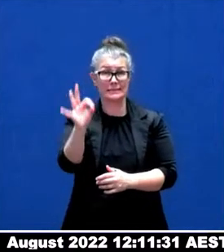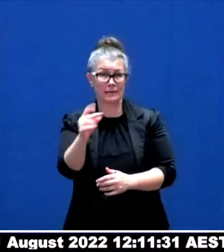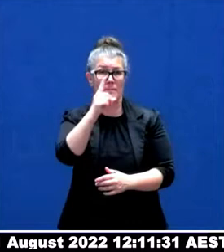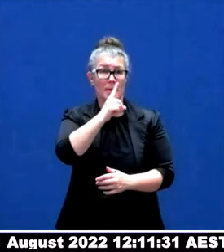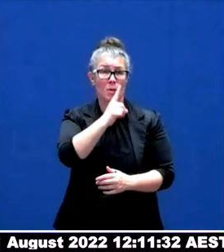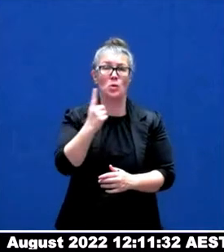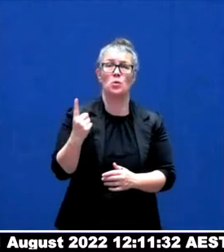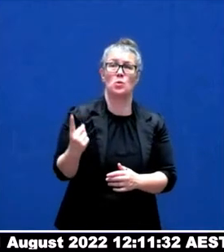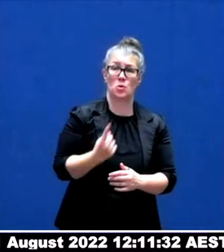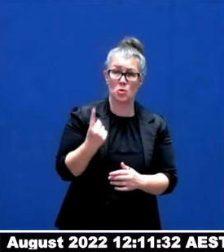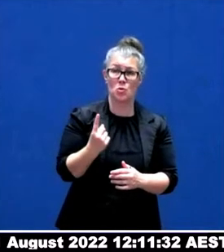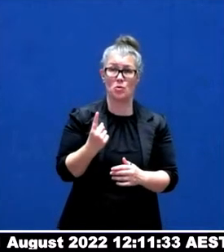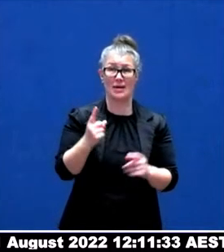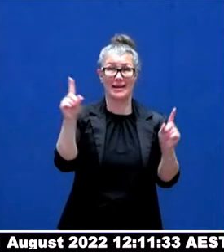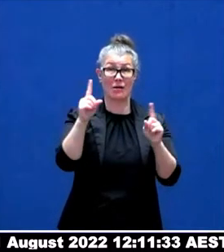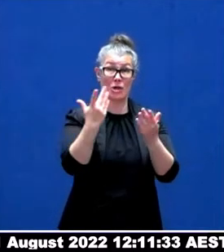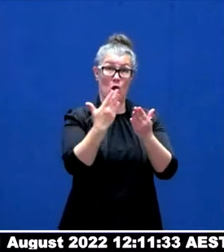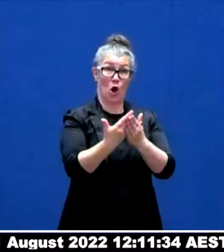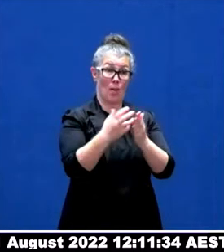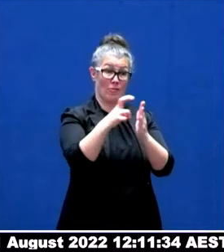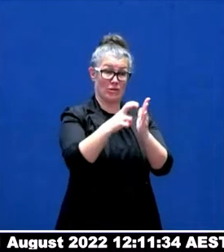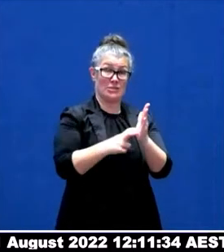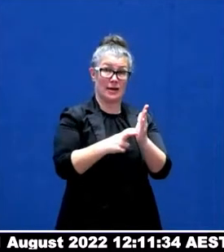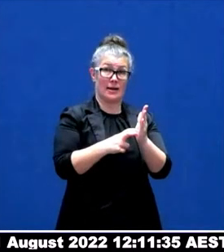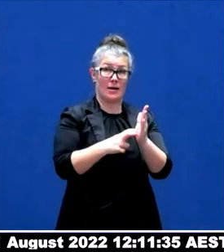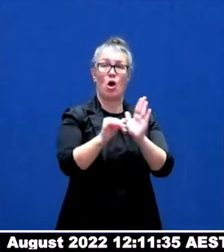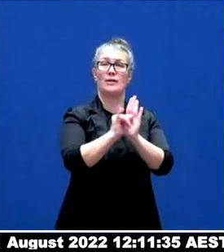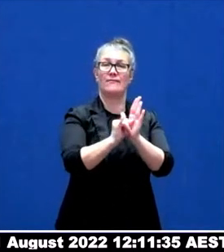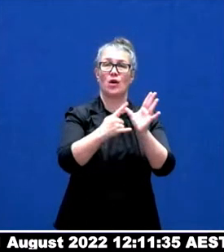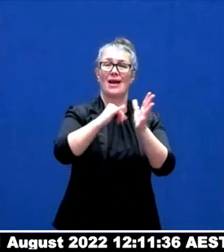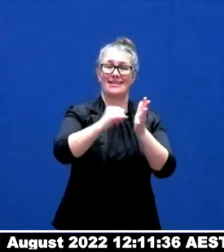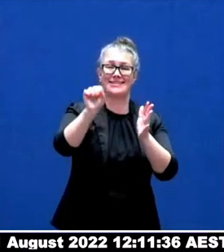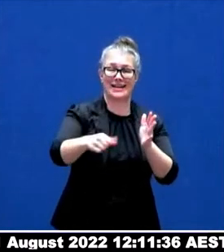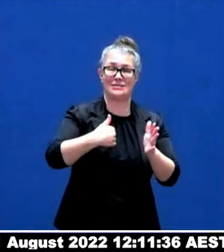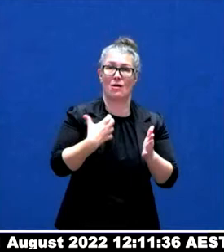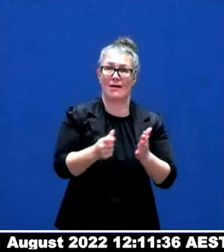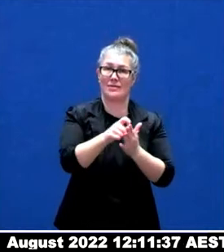currently on the Housing Register identify as people with disability; is that right?